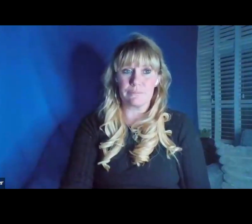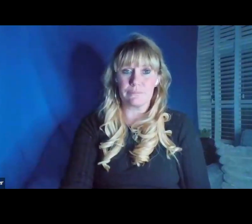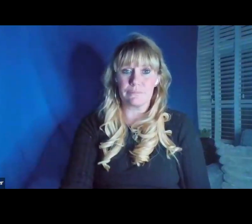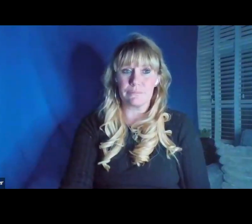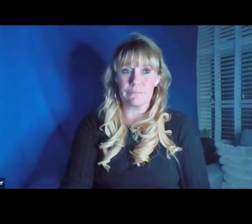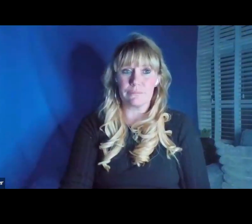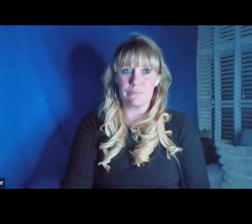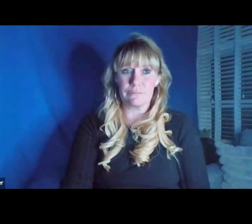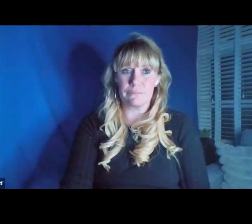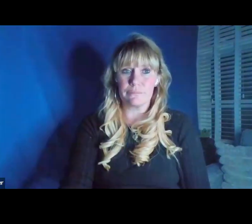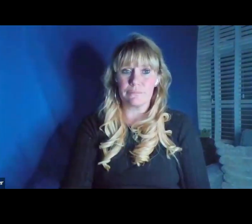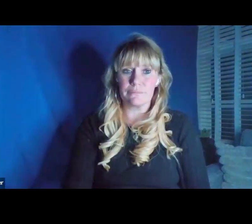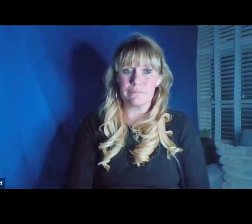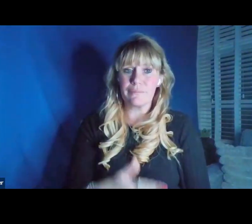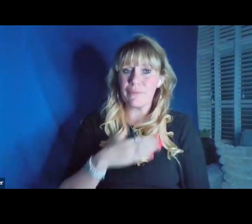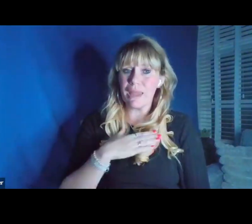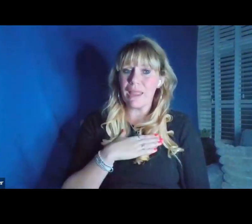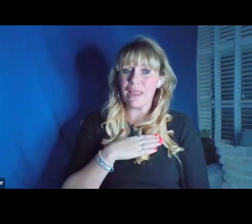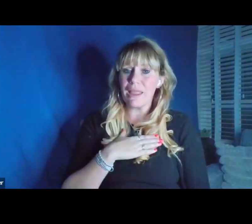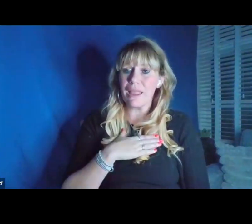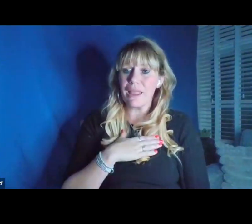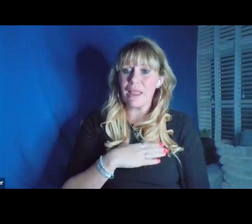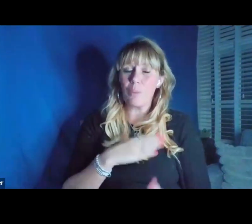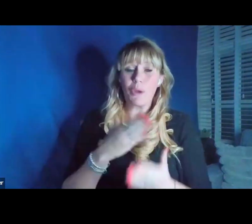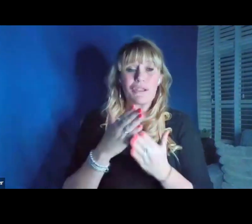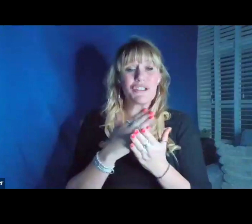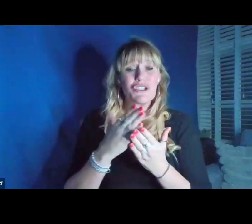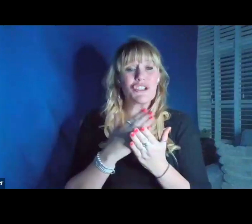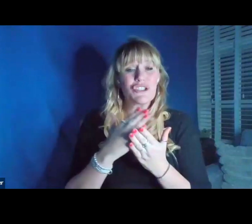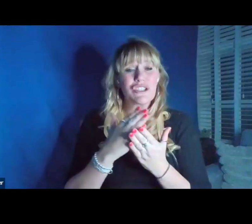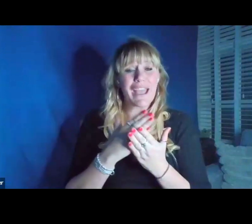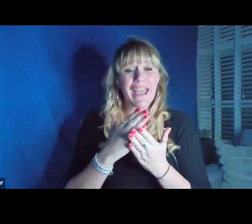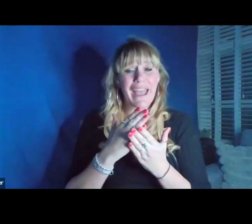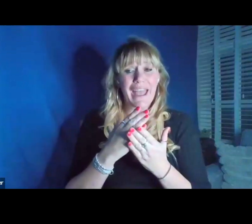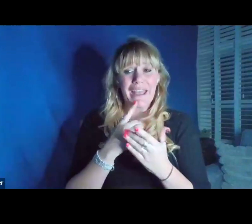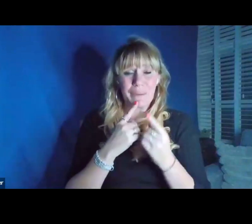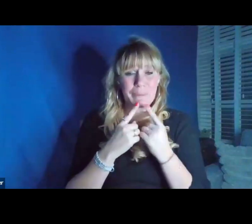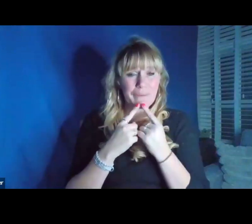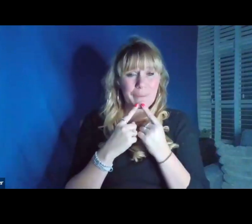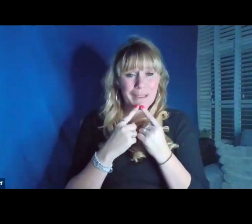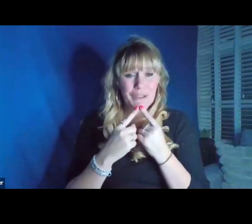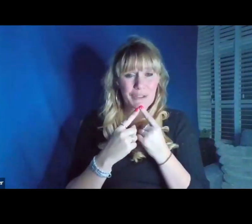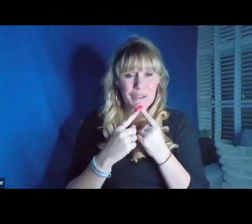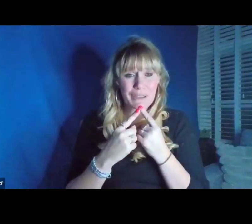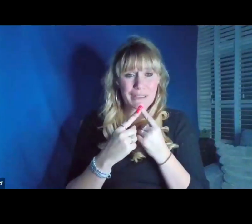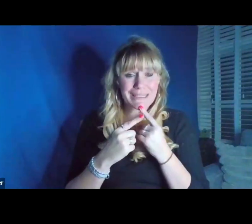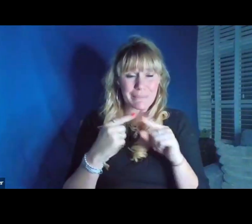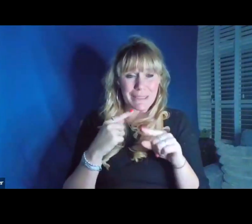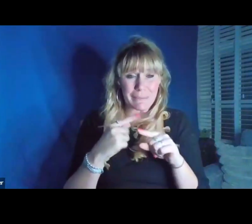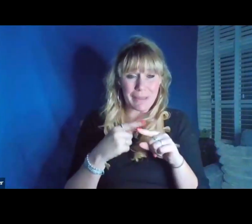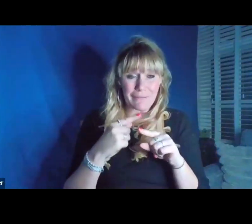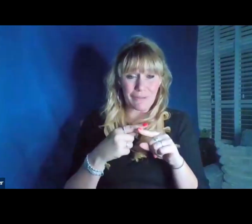I want to just share something with you. It's been a little bit of a rush as in excitement,